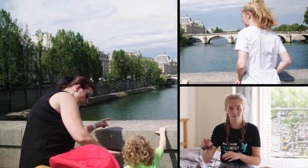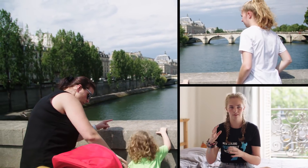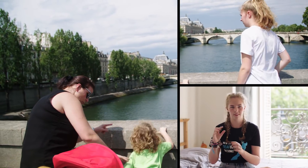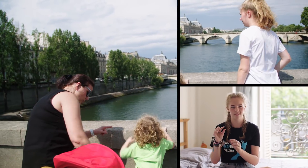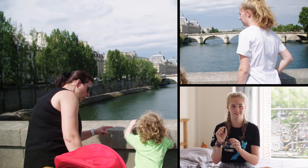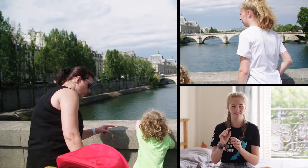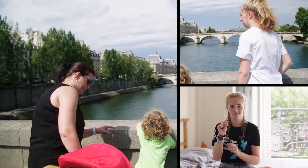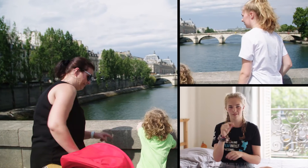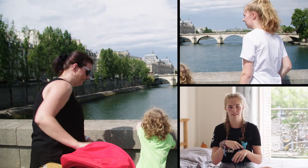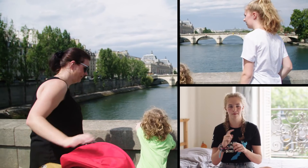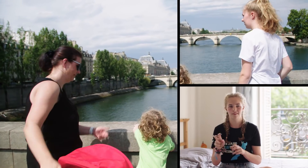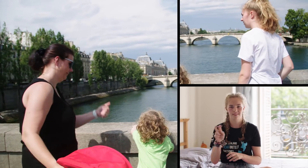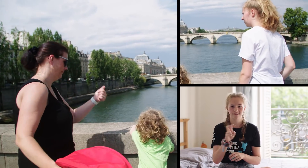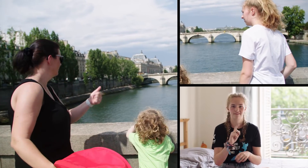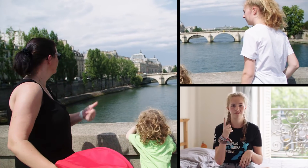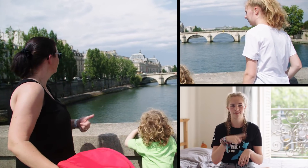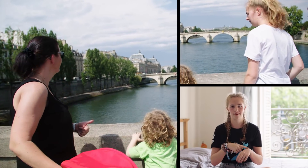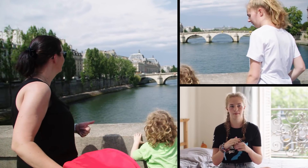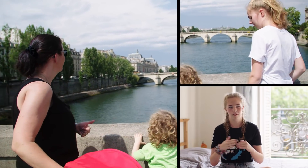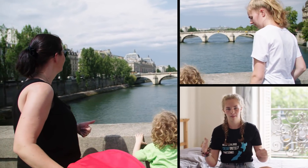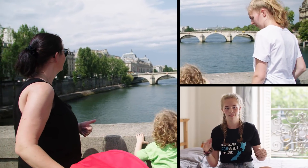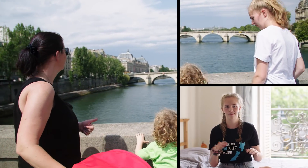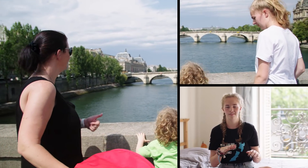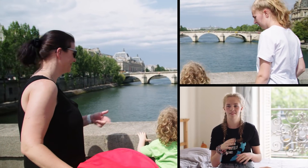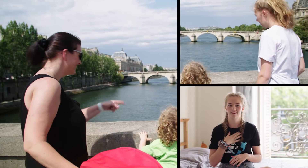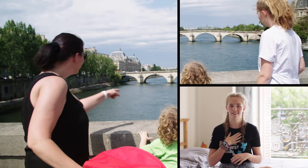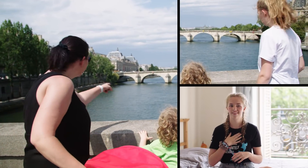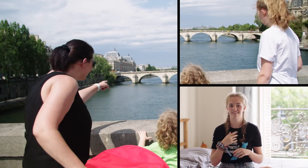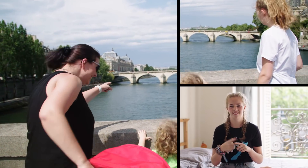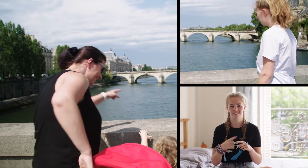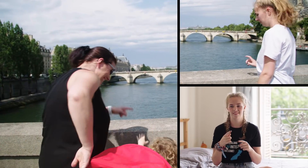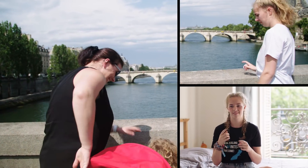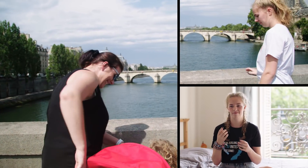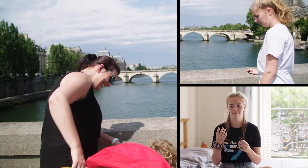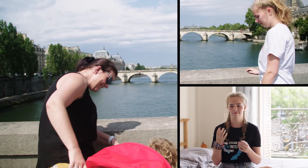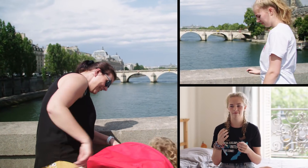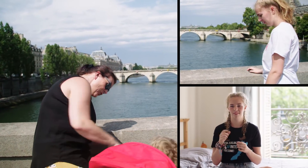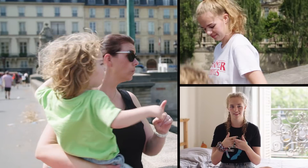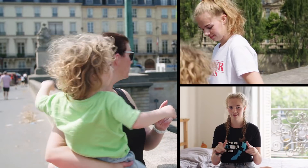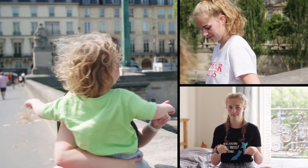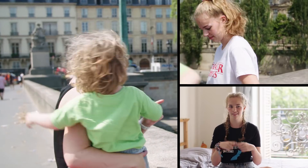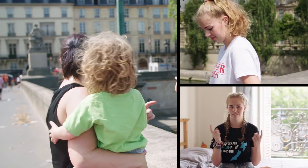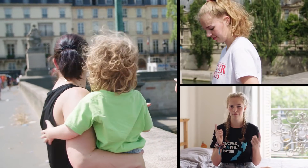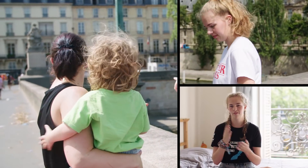and visited countries consecutively. Before I've just gone to one place, but this is like a longer trip,